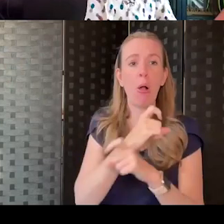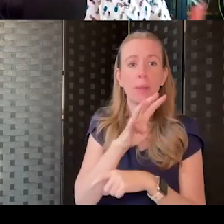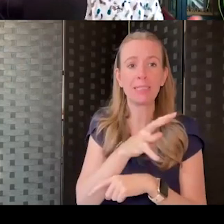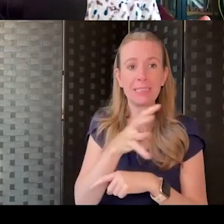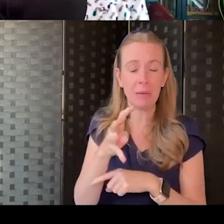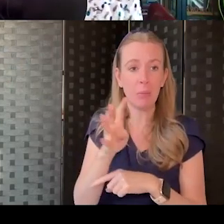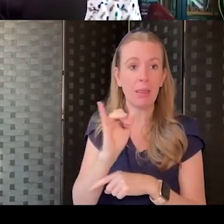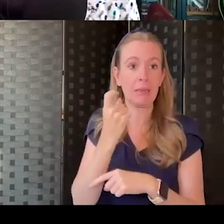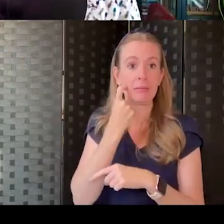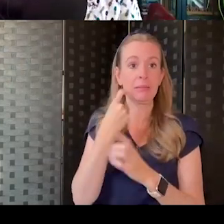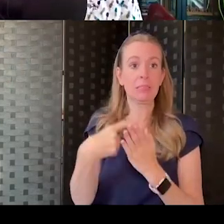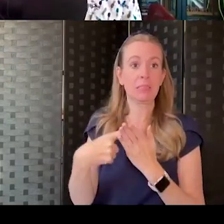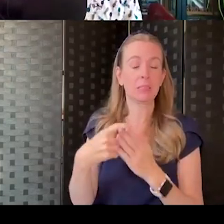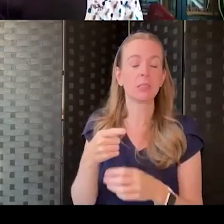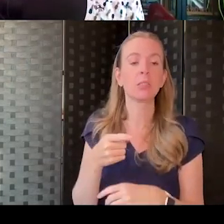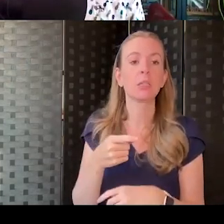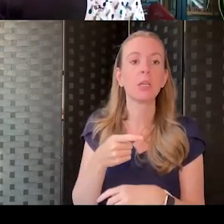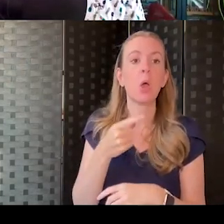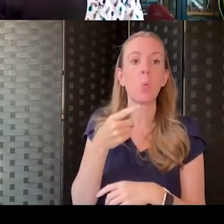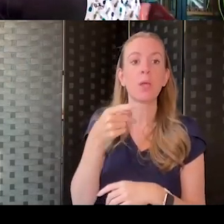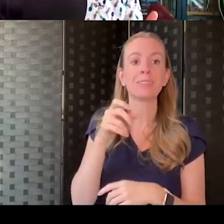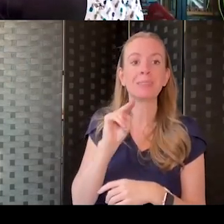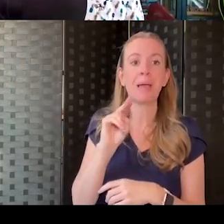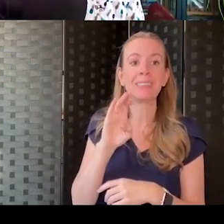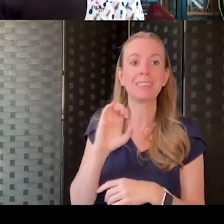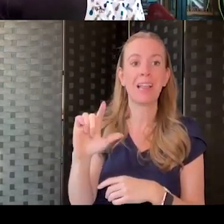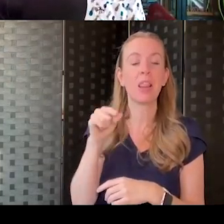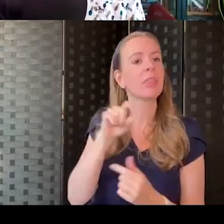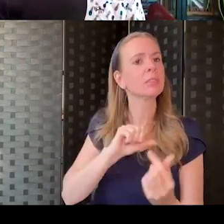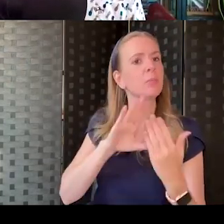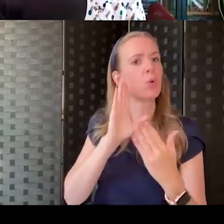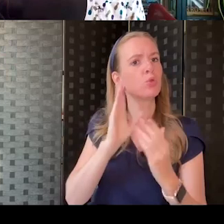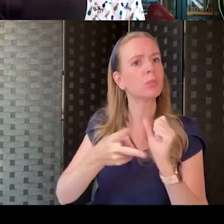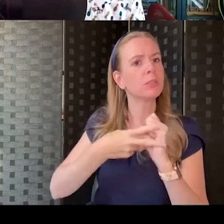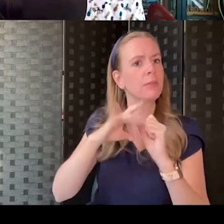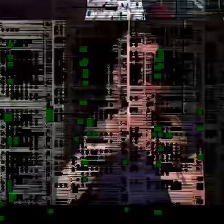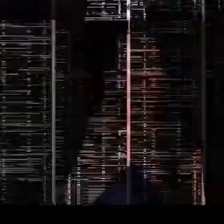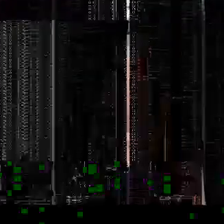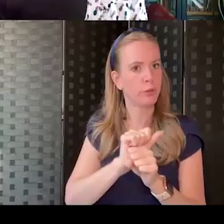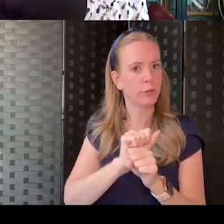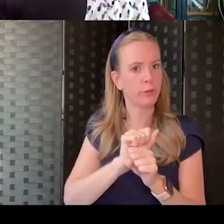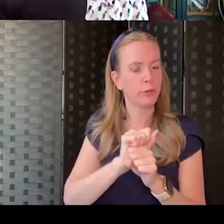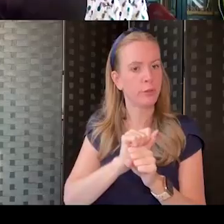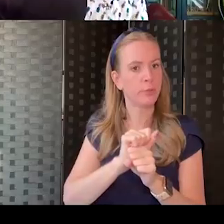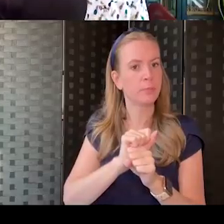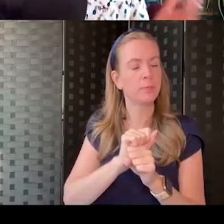talked about in previous lives, one with spanning cells, this approach will preserve that effort.